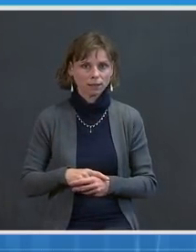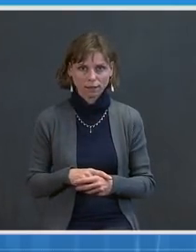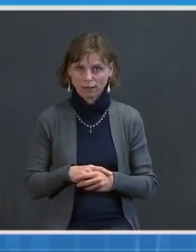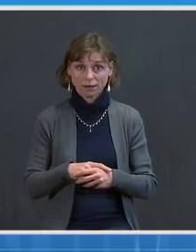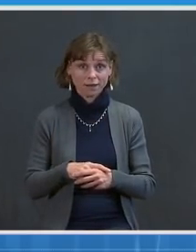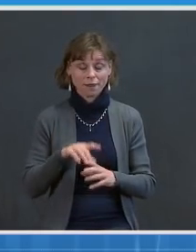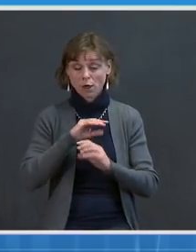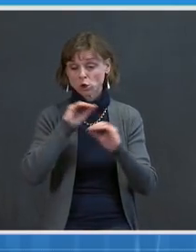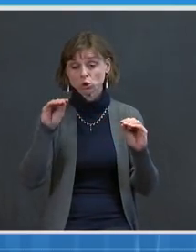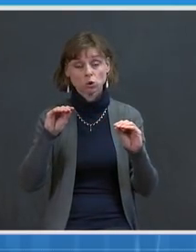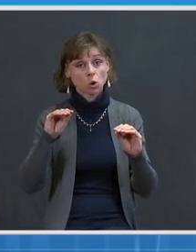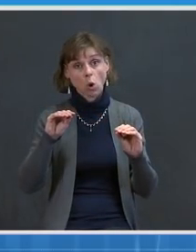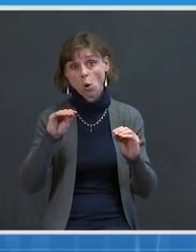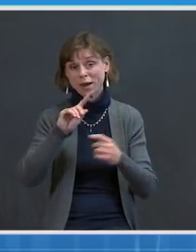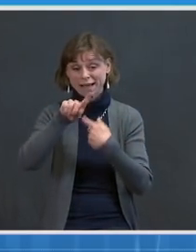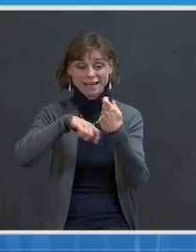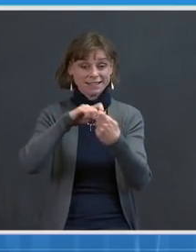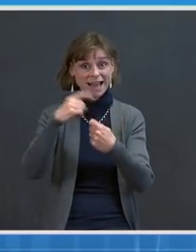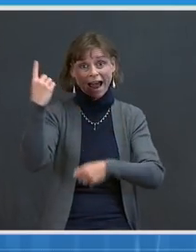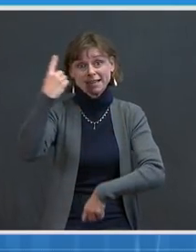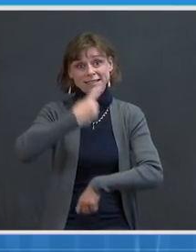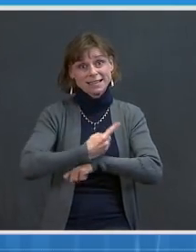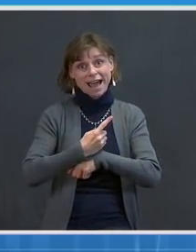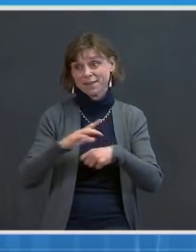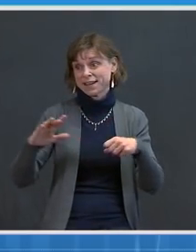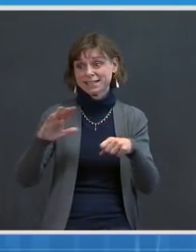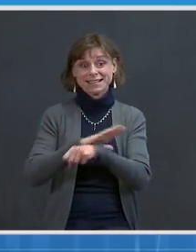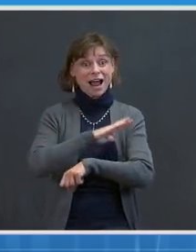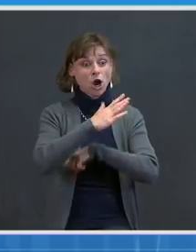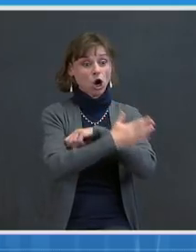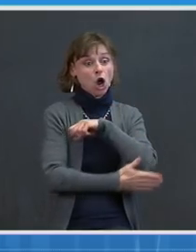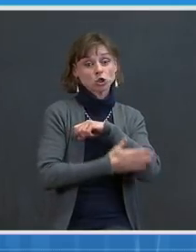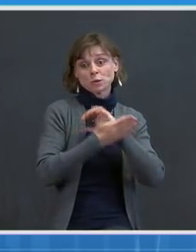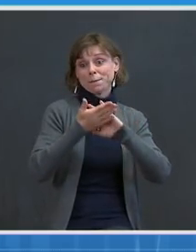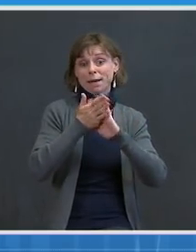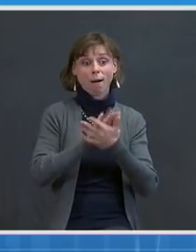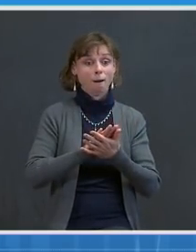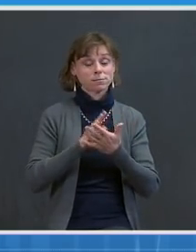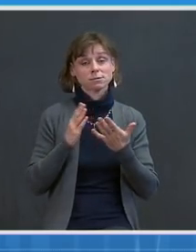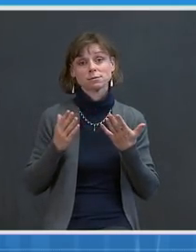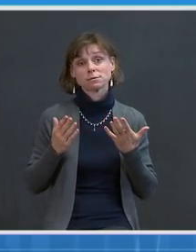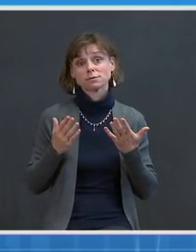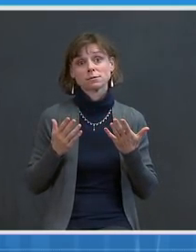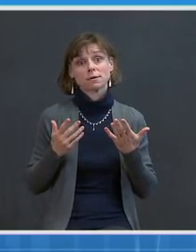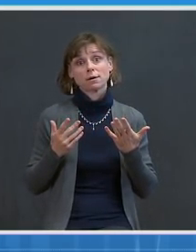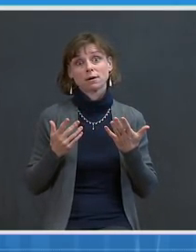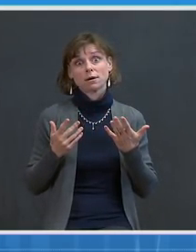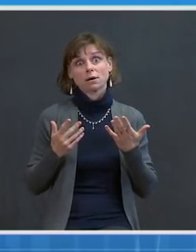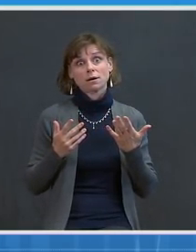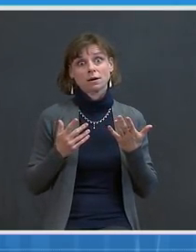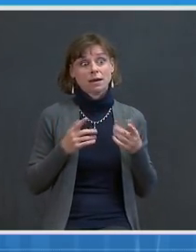where the entire country moves from needing more vaccinations